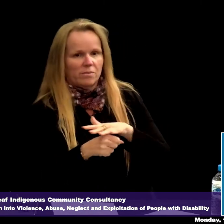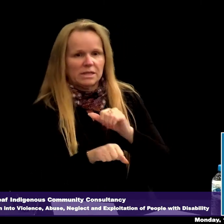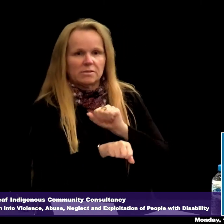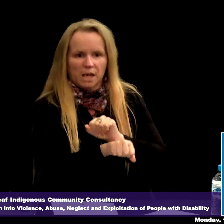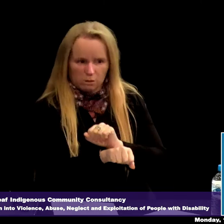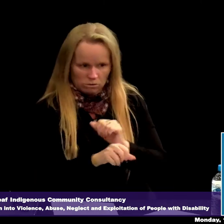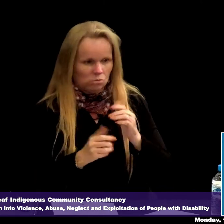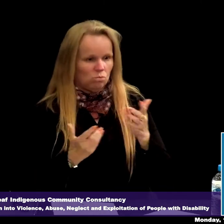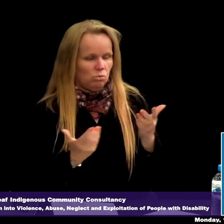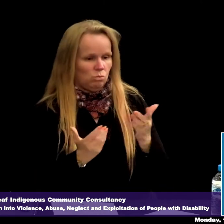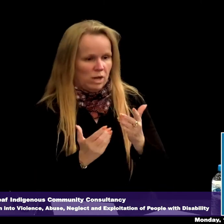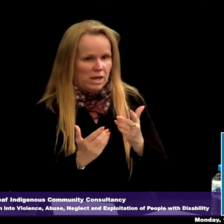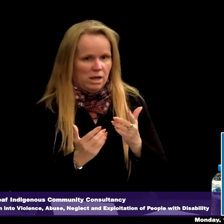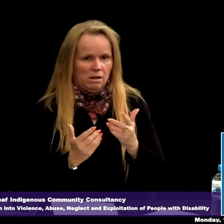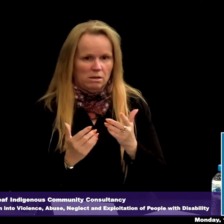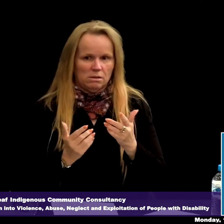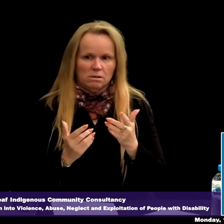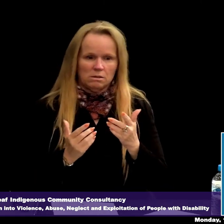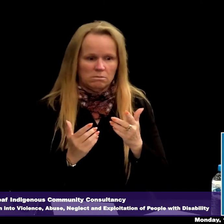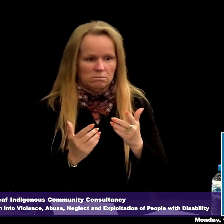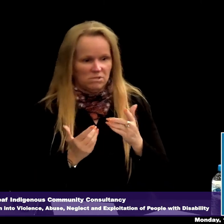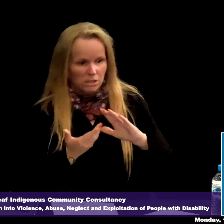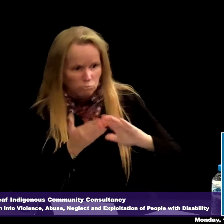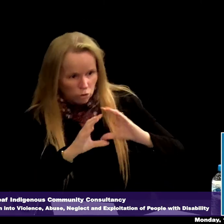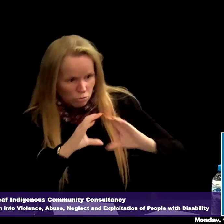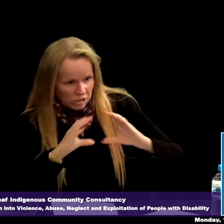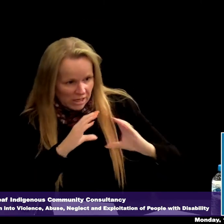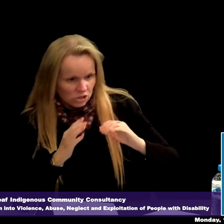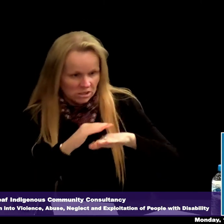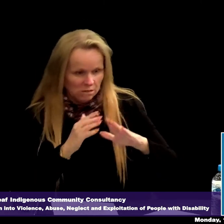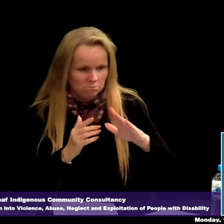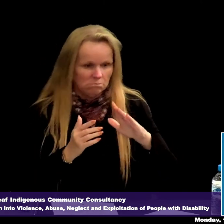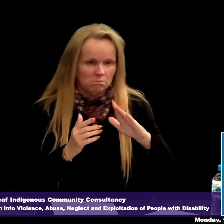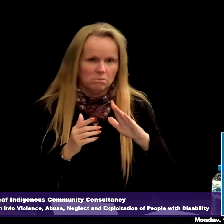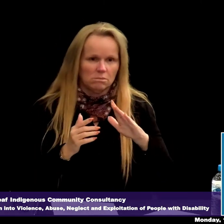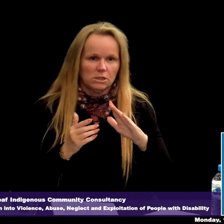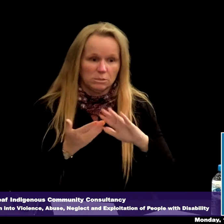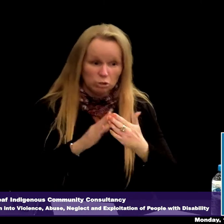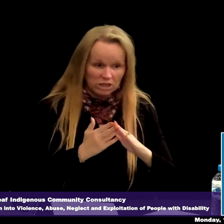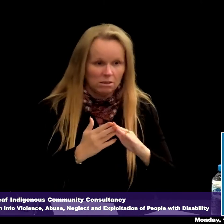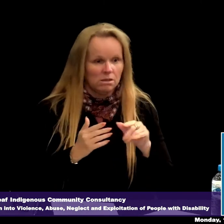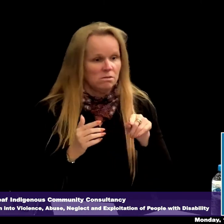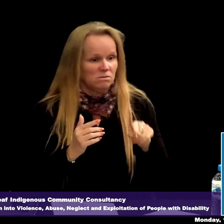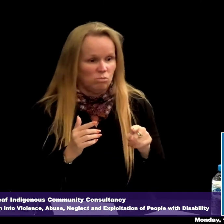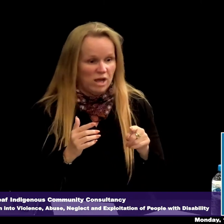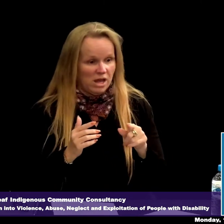where the language environment was restricted, where communication within the